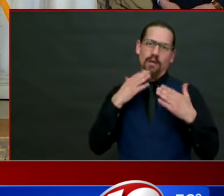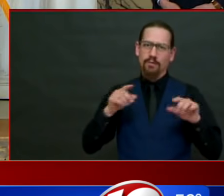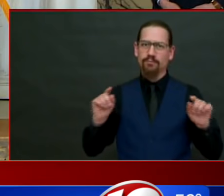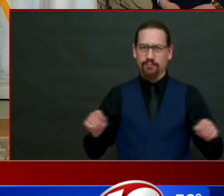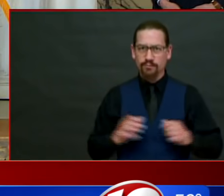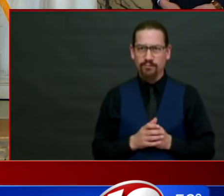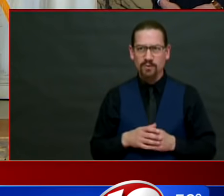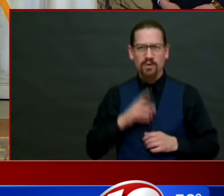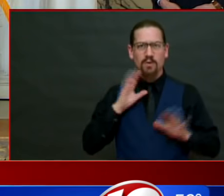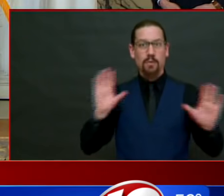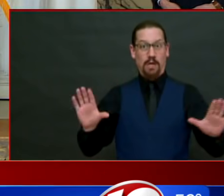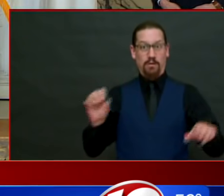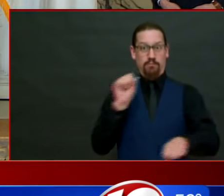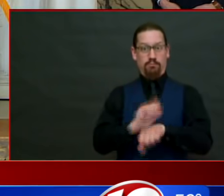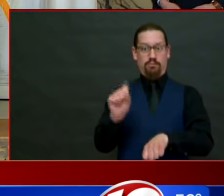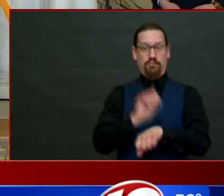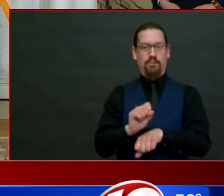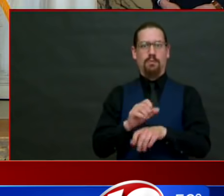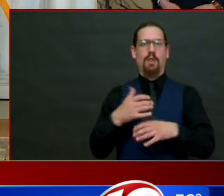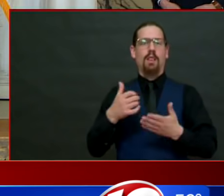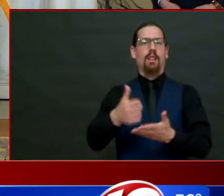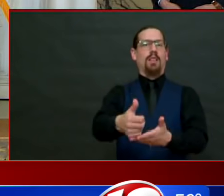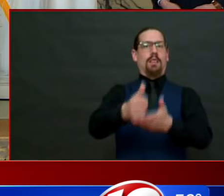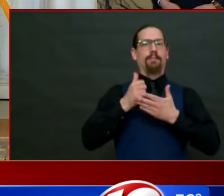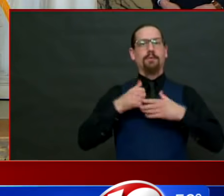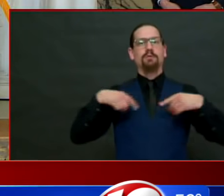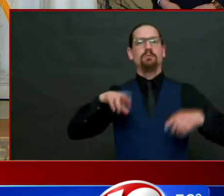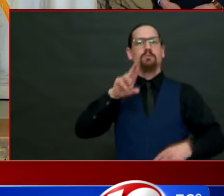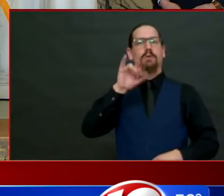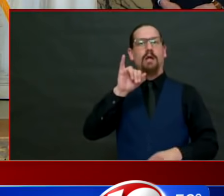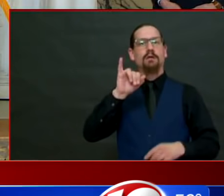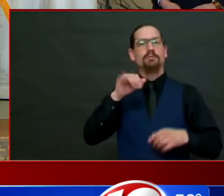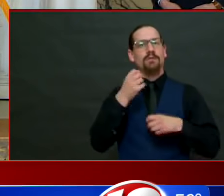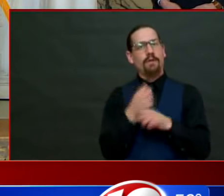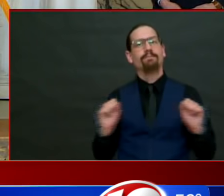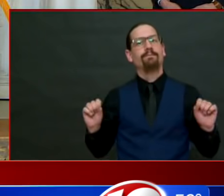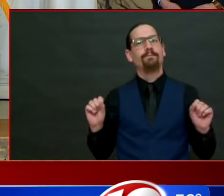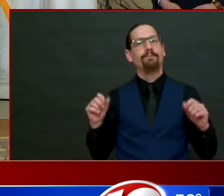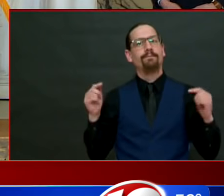AMAZING. YOU HAVE DONE IT, YOU HAVE KEPT